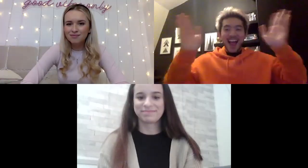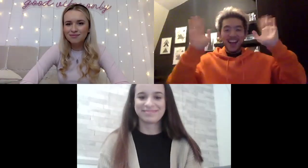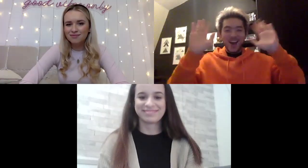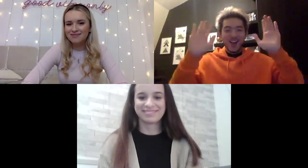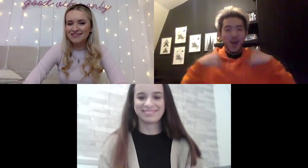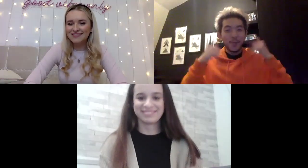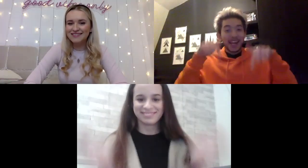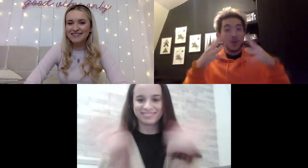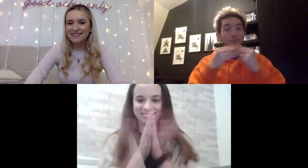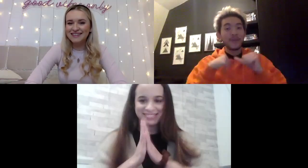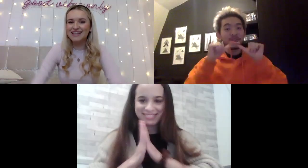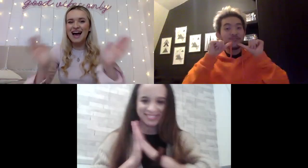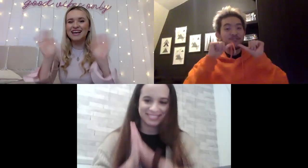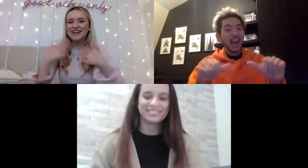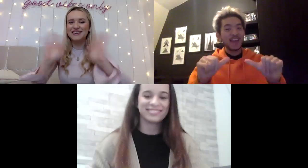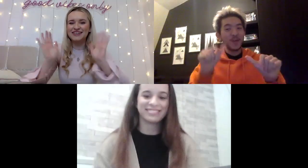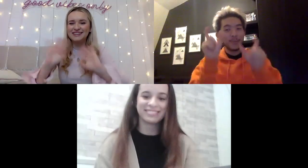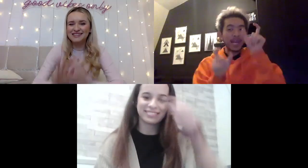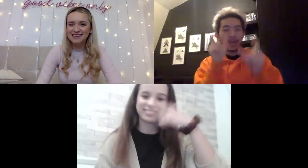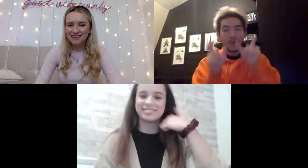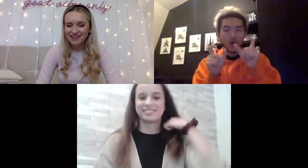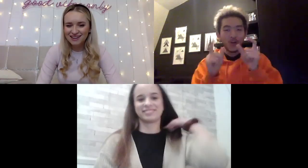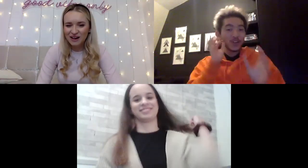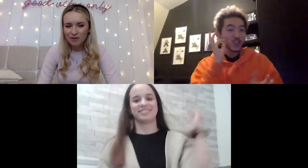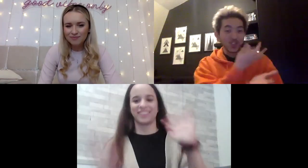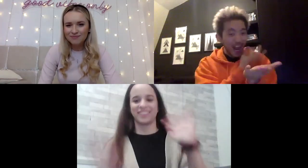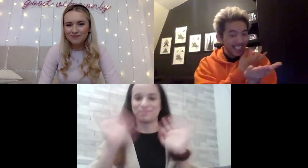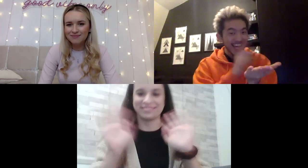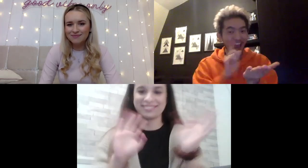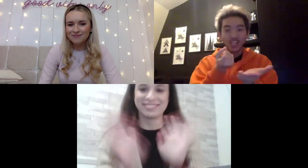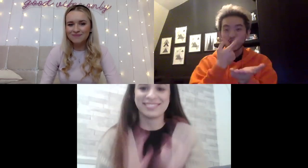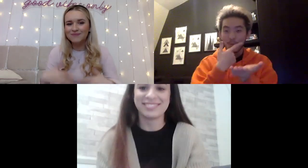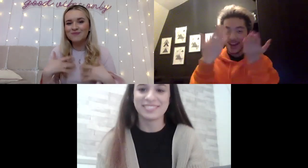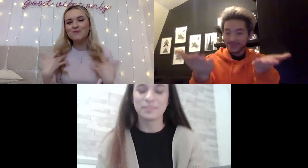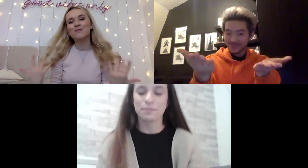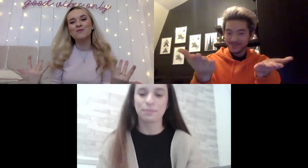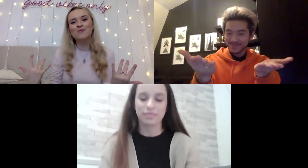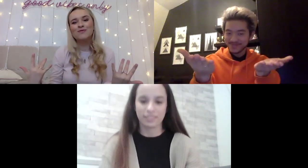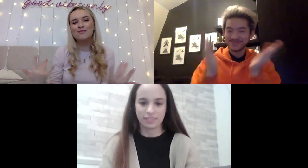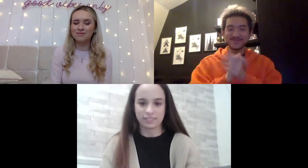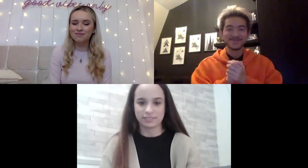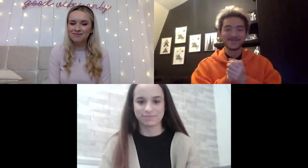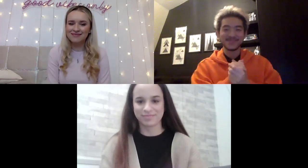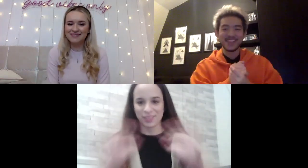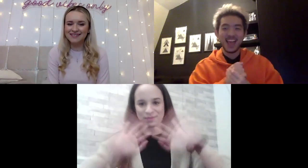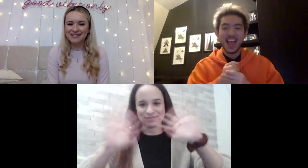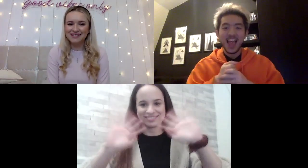B: Hello! I'm here with my favourite people; Jazzy and Jemma! Jas/Jem: Hello!